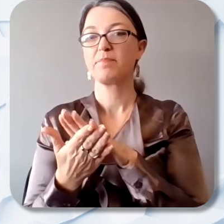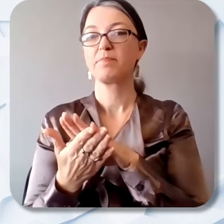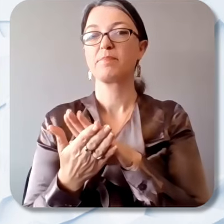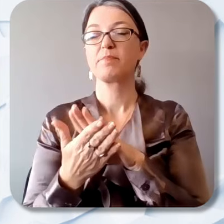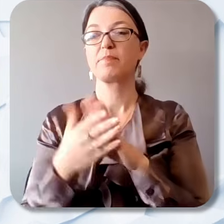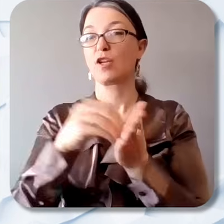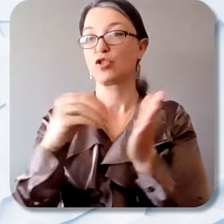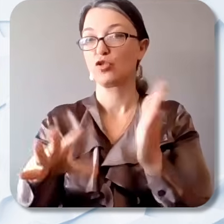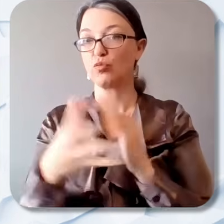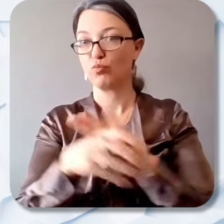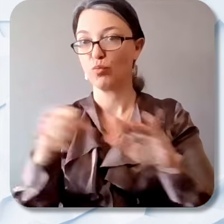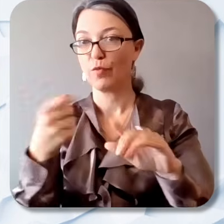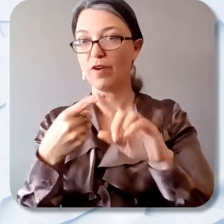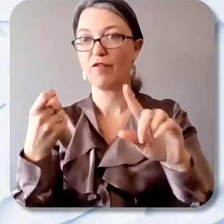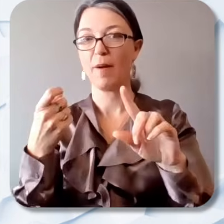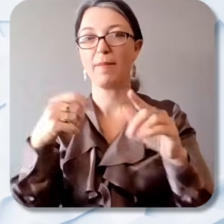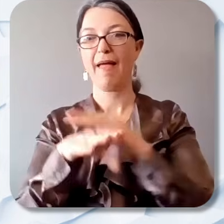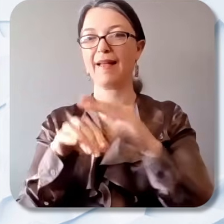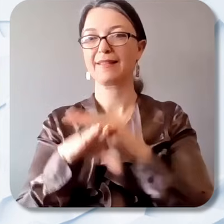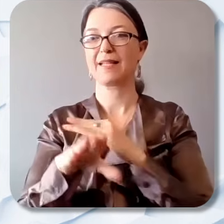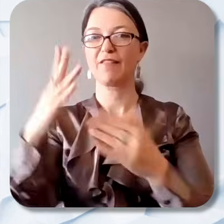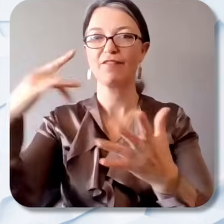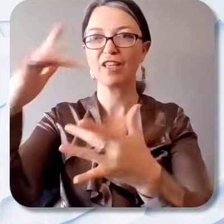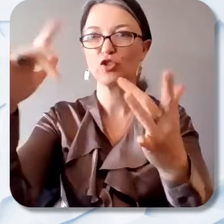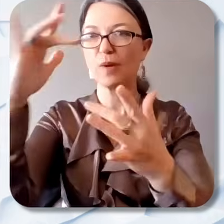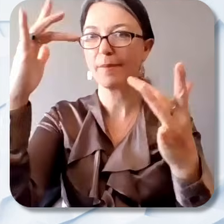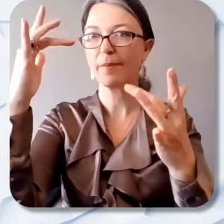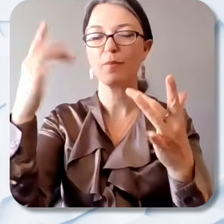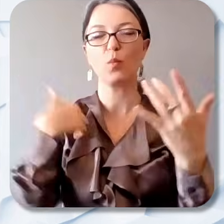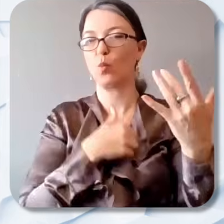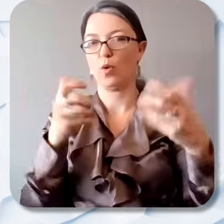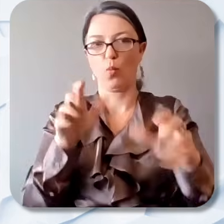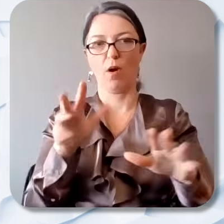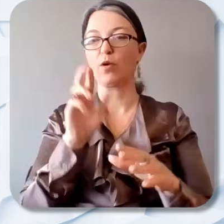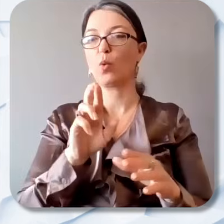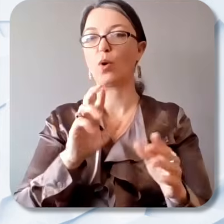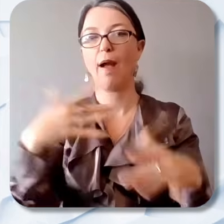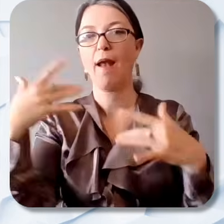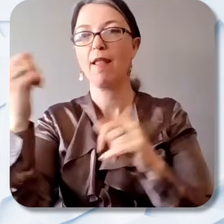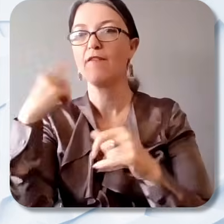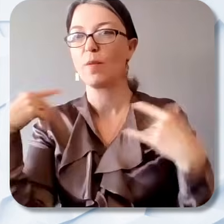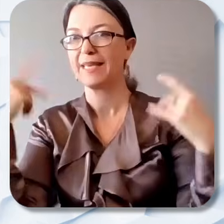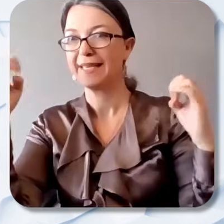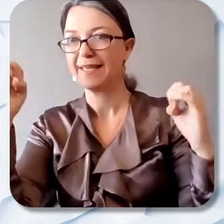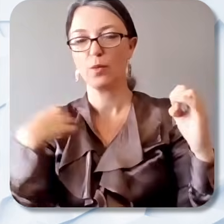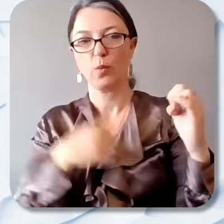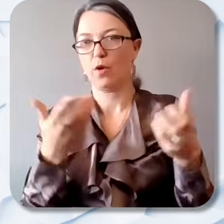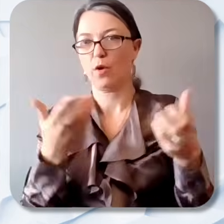able to access field trips or go to PE, or those kinds of things in order to make sure